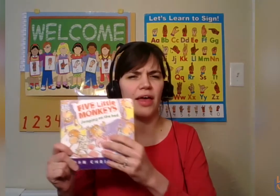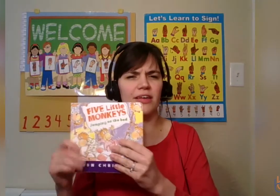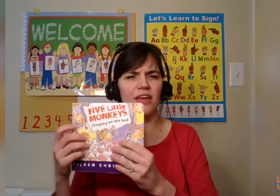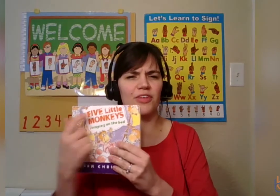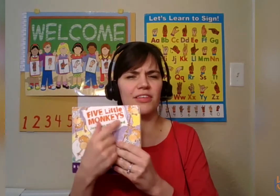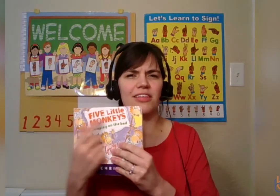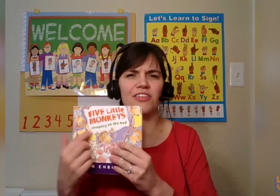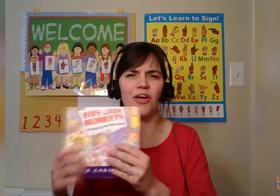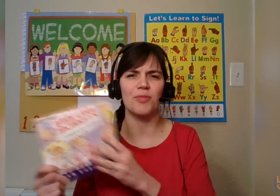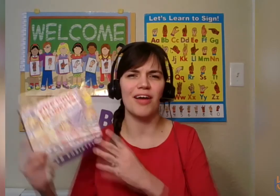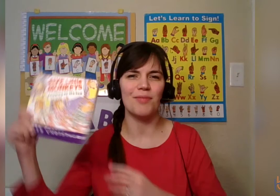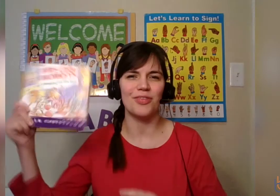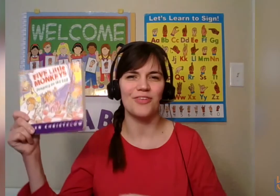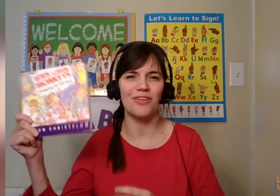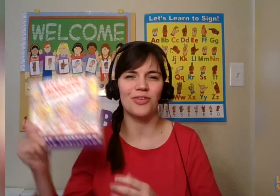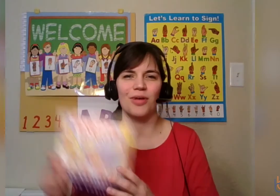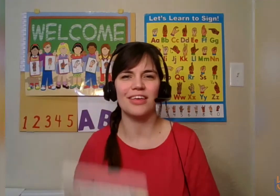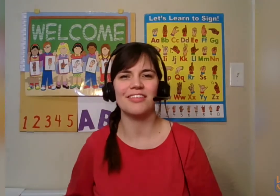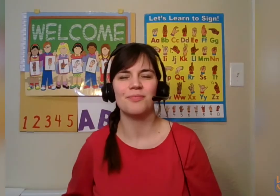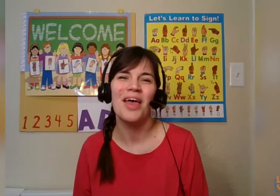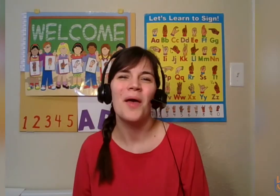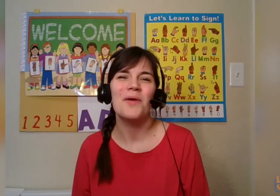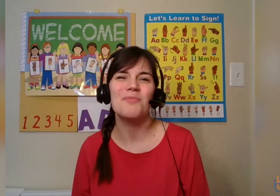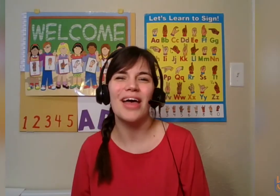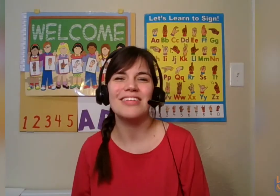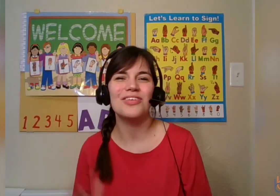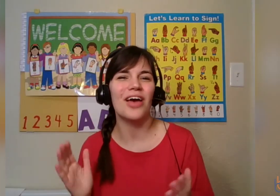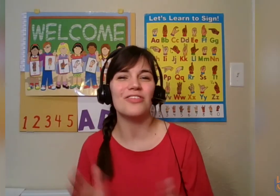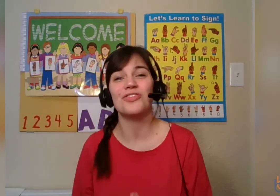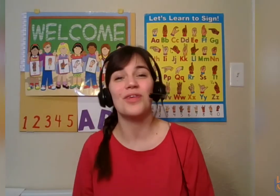definitely the song part about the five little monkeys, but you guys are doing a